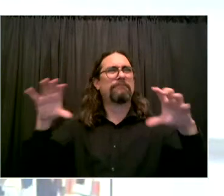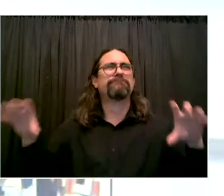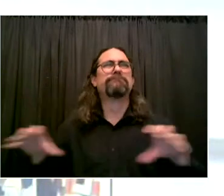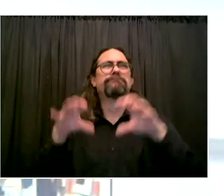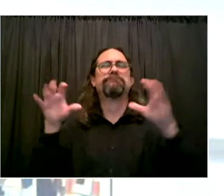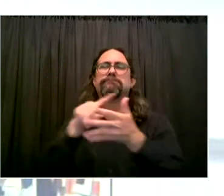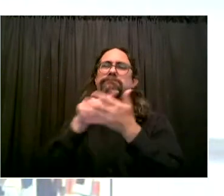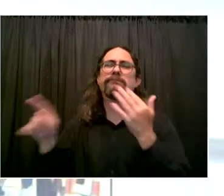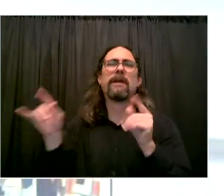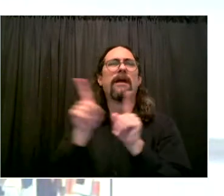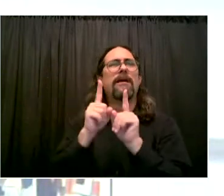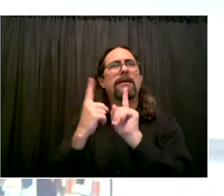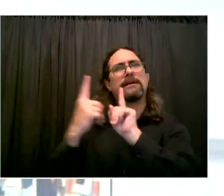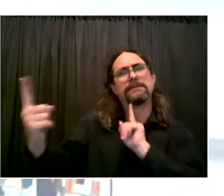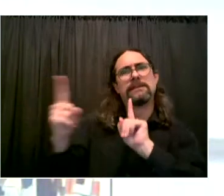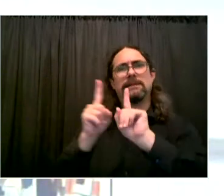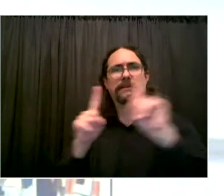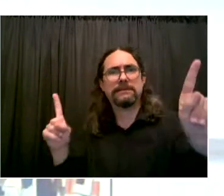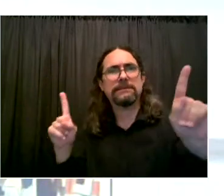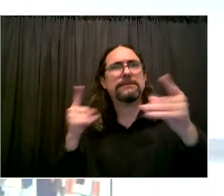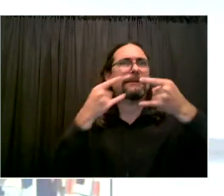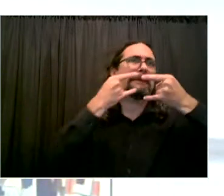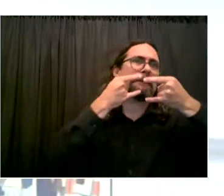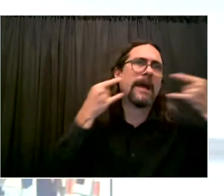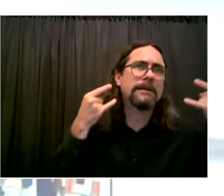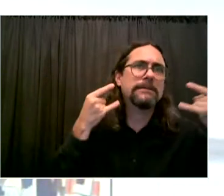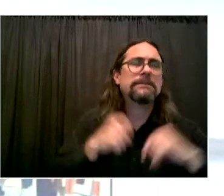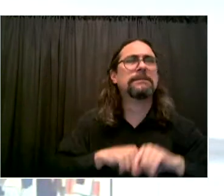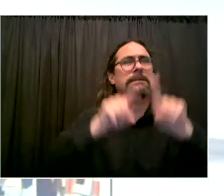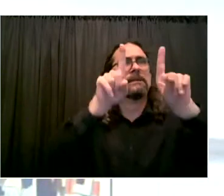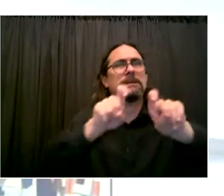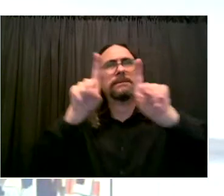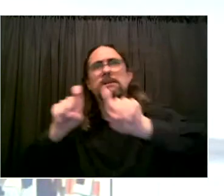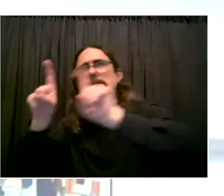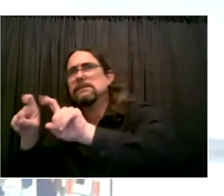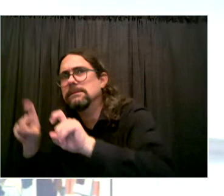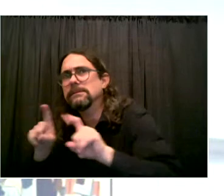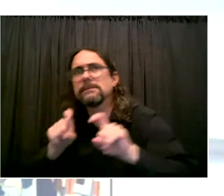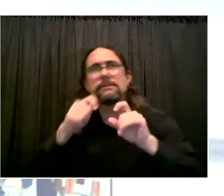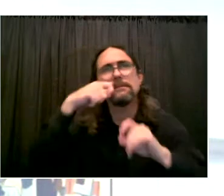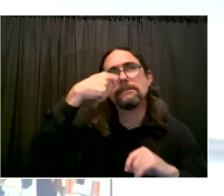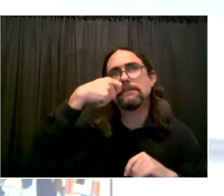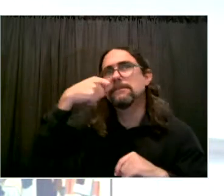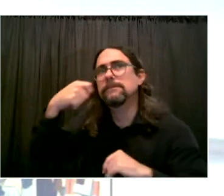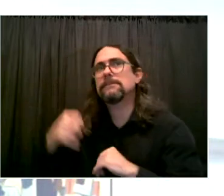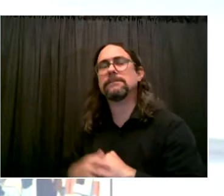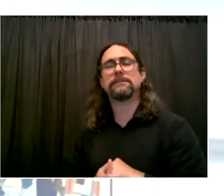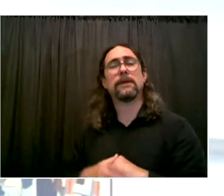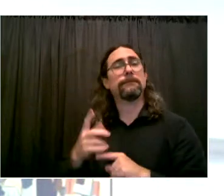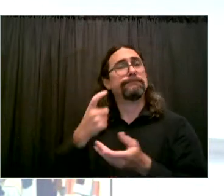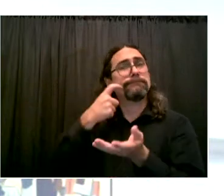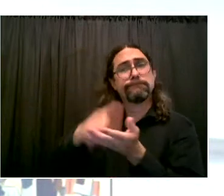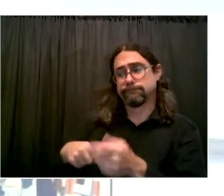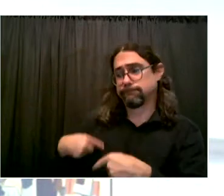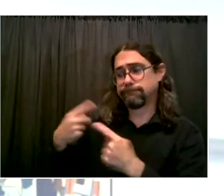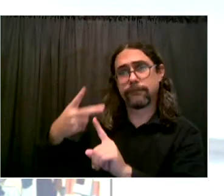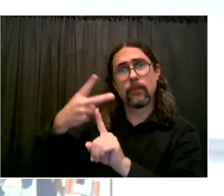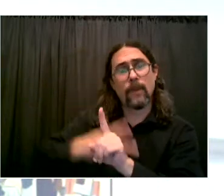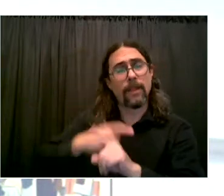HAVE HAD VERY LOW TESTING RIGHTS THROUGH THE LAST FEW MONTHS AND THAT